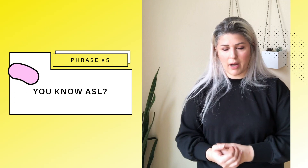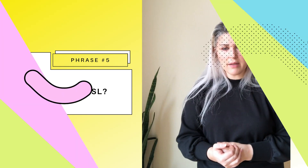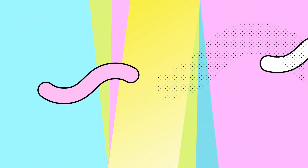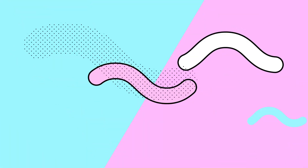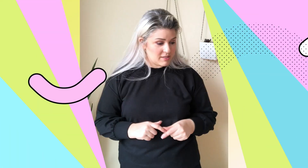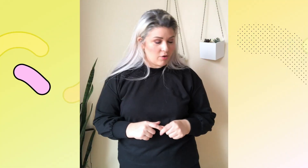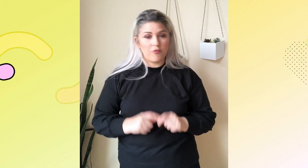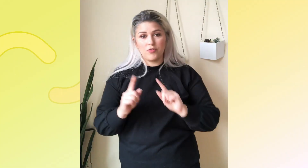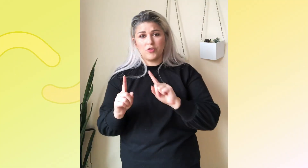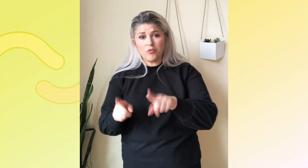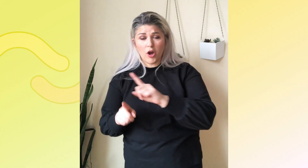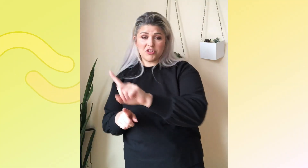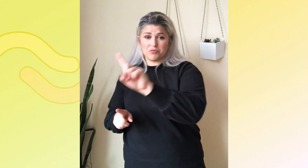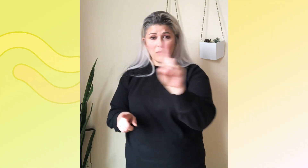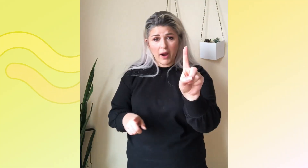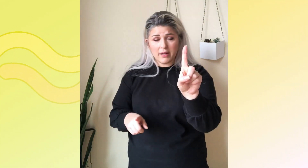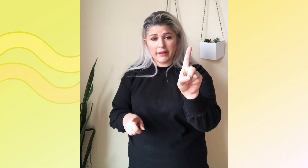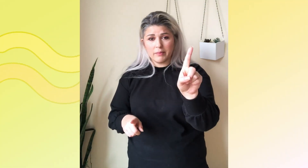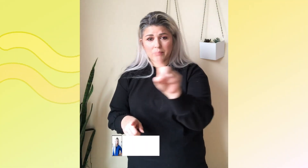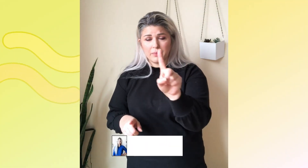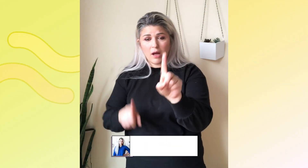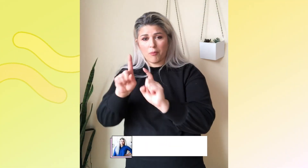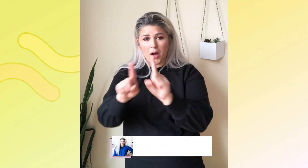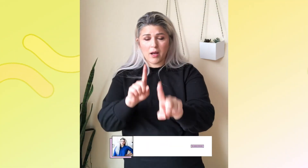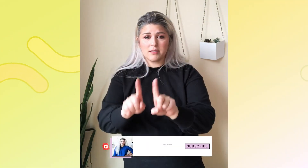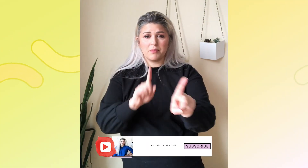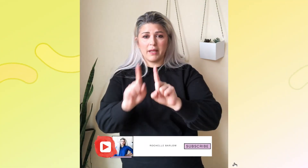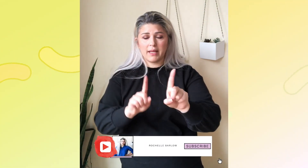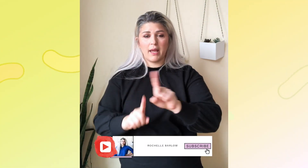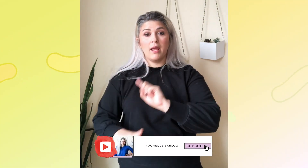All right? So if you don't know, just rewind it a little bit and pause or pause and play it again.